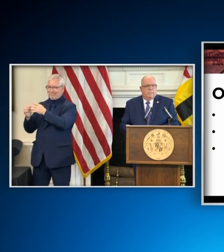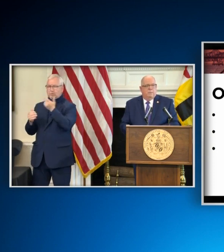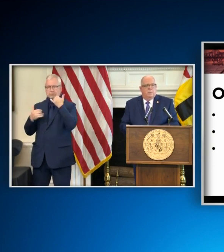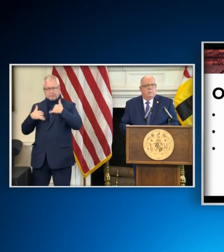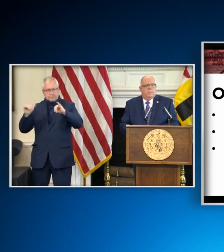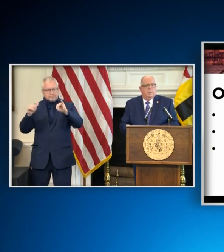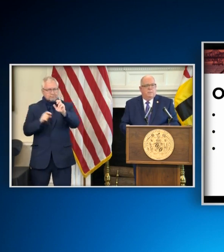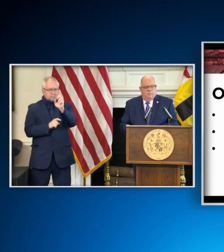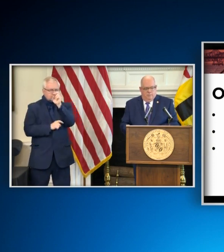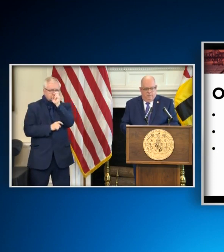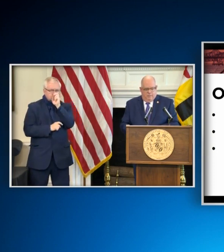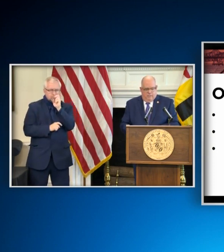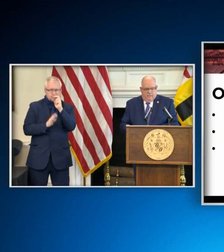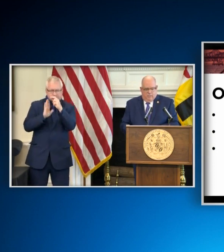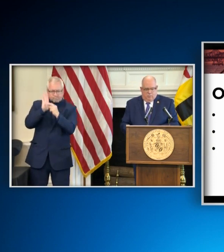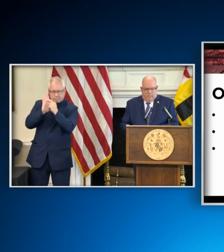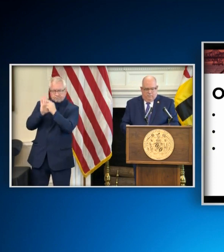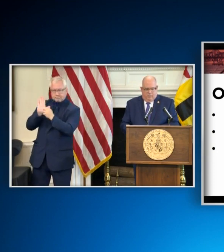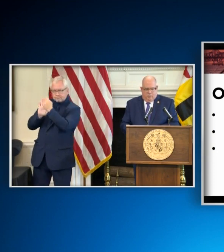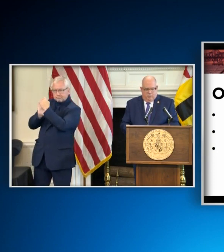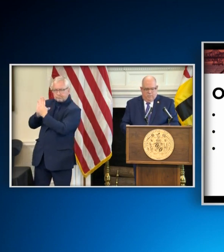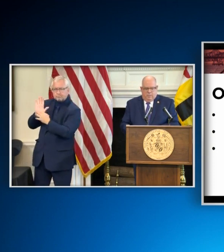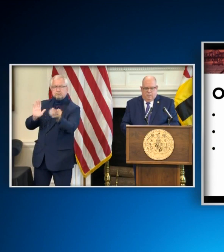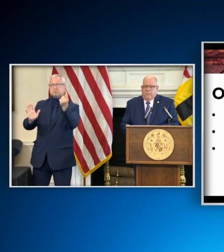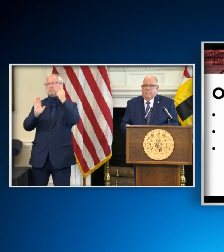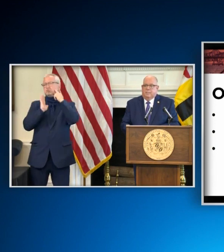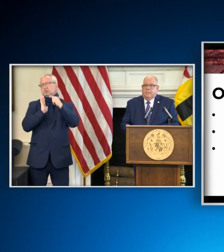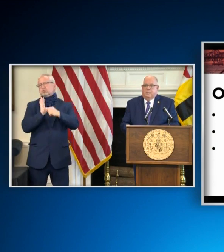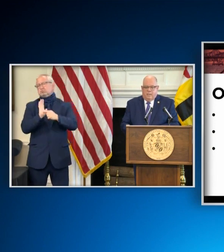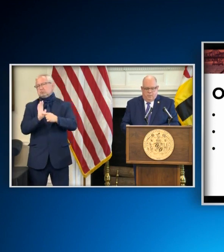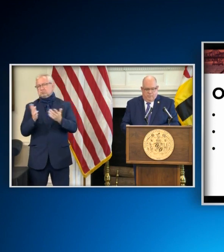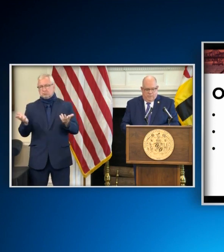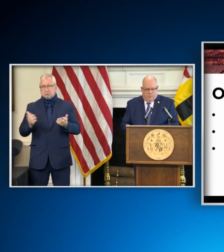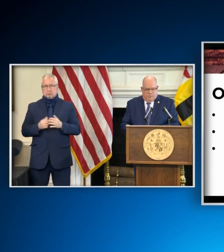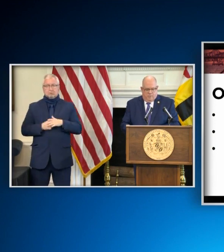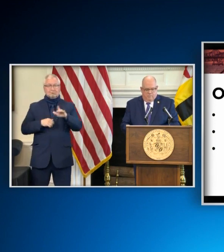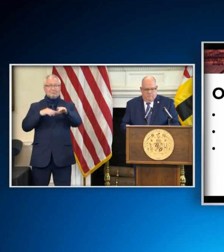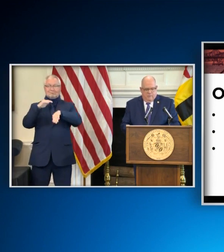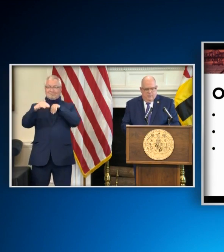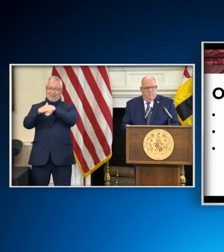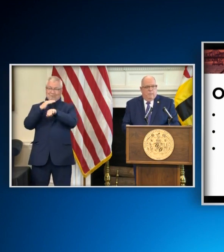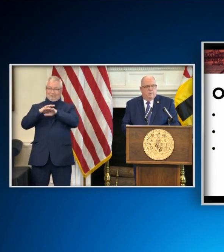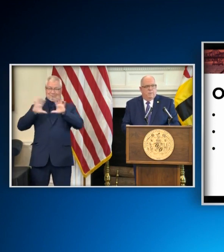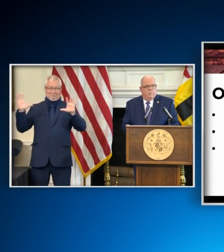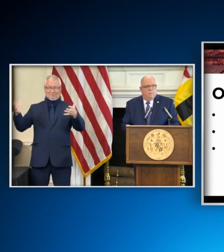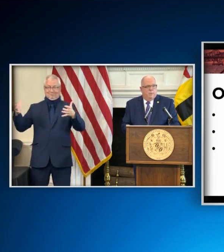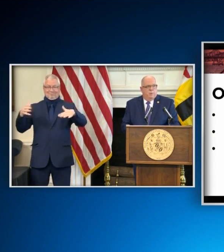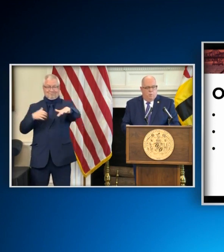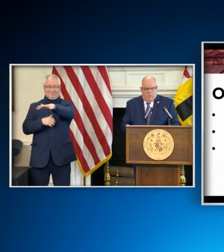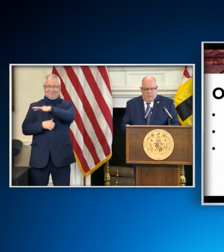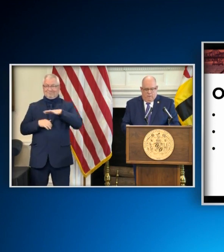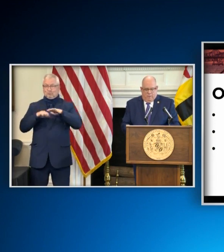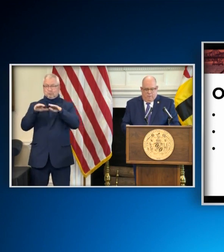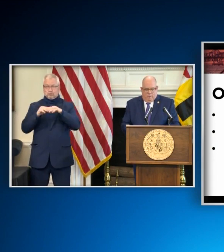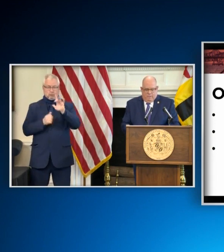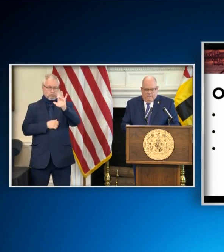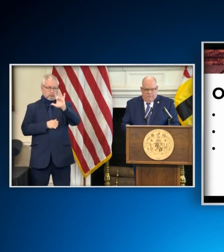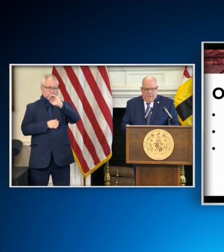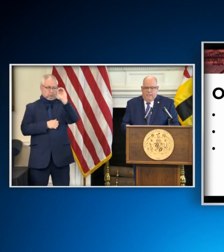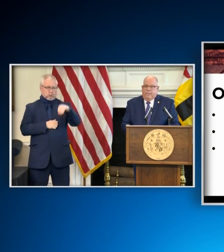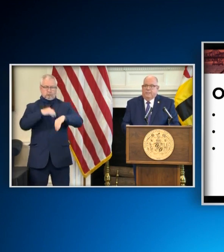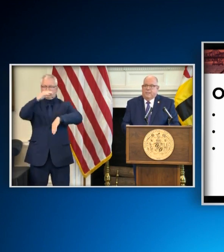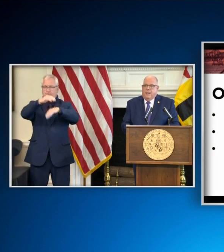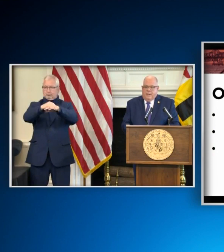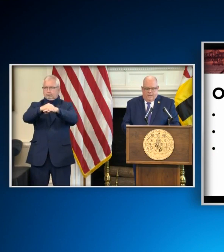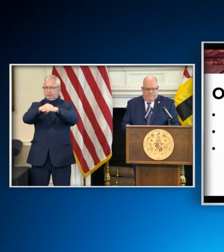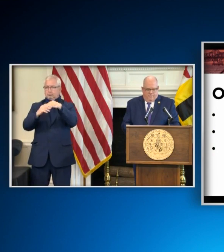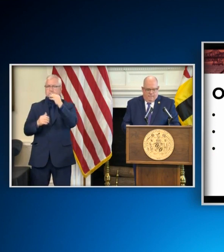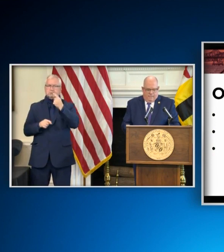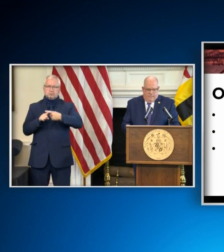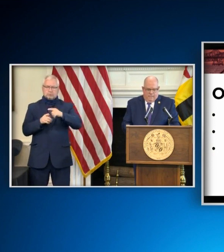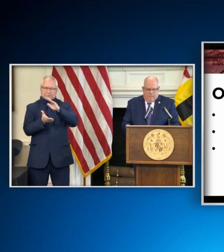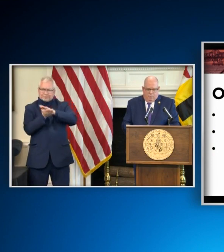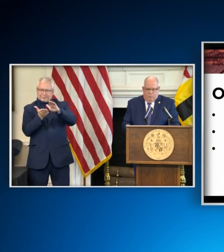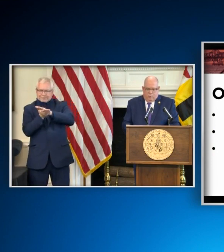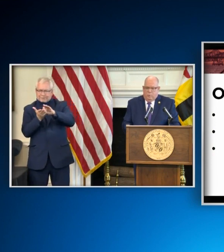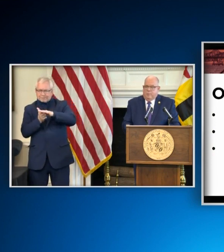OUTDOOR POOLS MAY REOPEN WITH STRICT SAFETY GUIDELINES, INCLUDING 25% CAPACITY RESTRICTIONS, AND STRICT PHYSICAL DISTANCING AND SANITATION MEASURES.